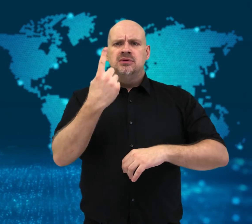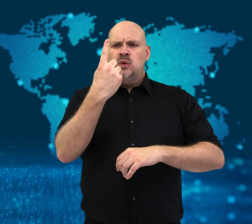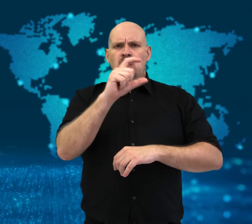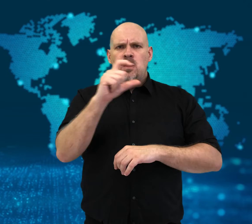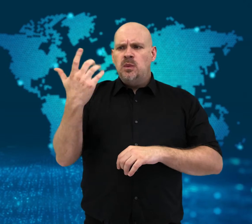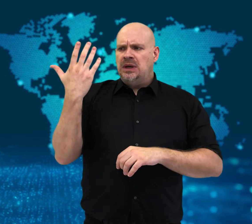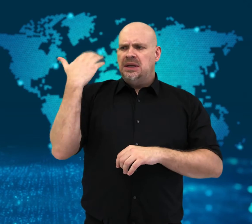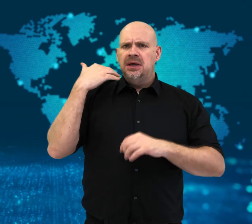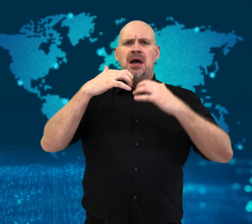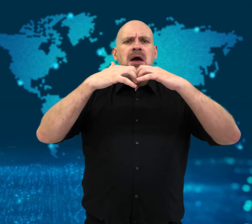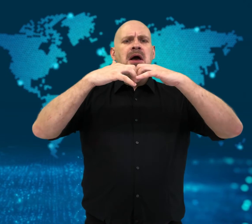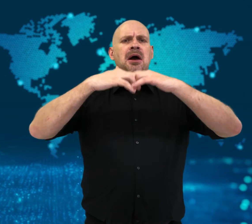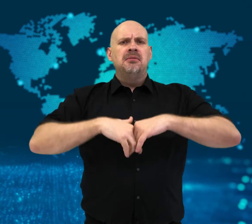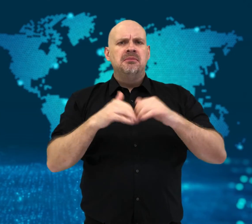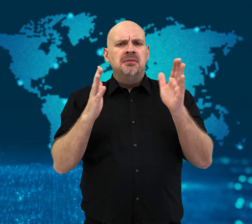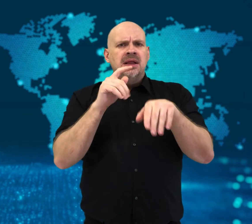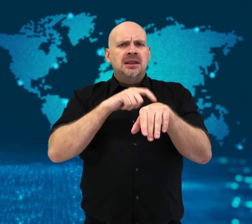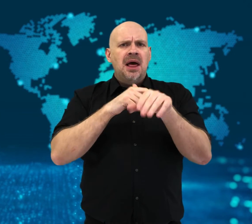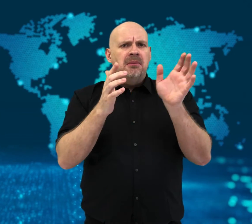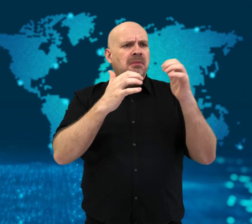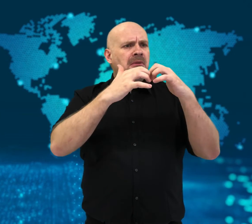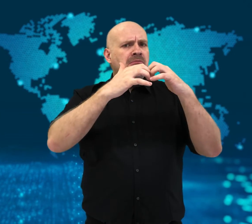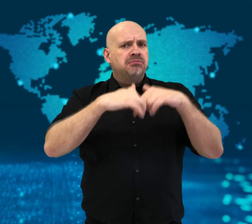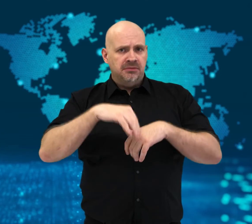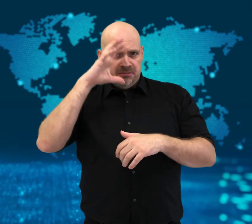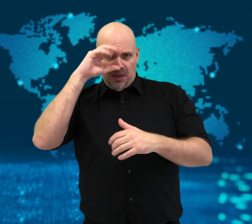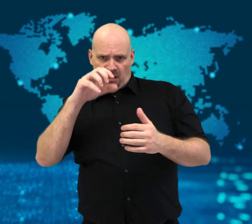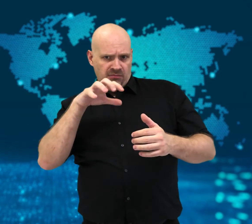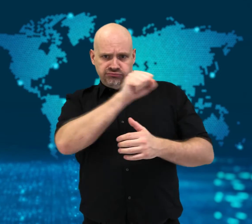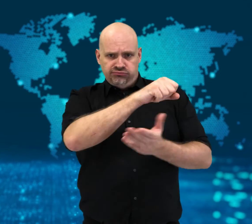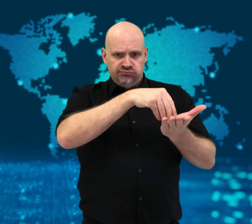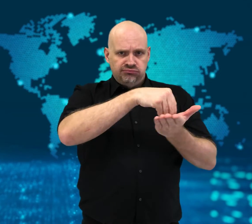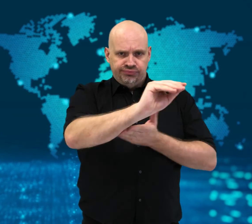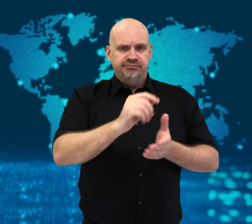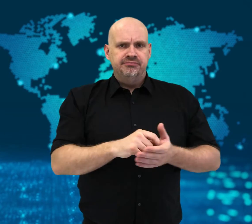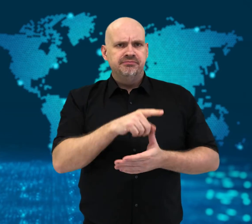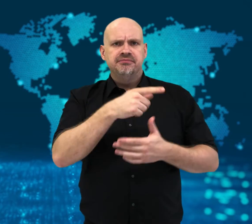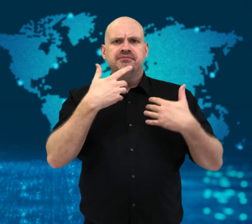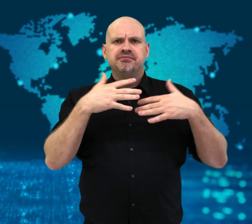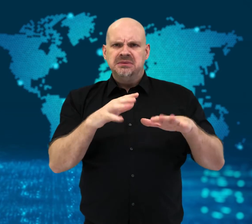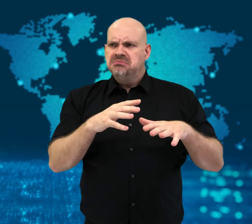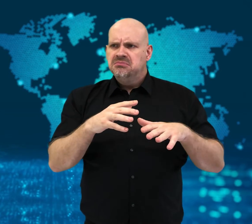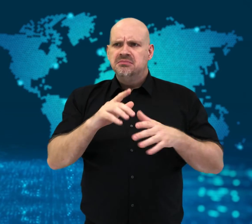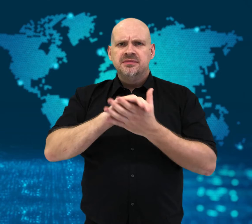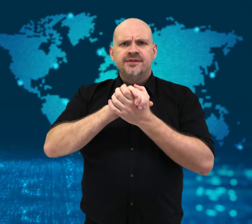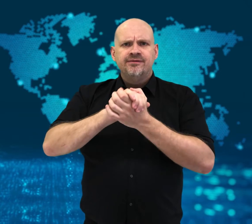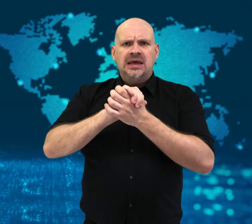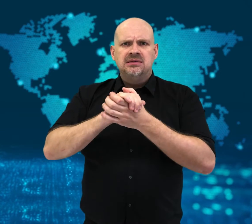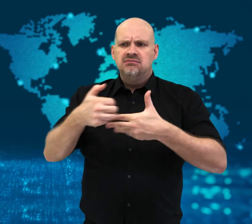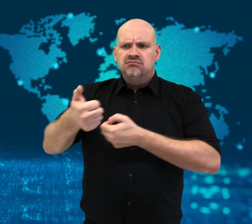He searched the domain on an online name registry and found